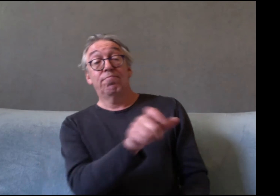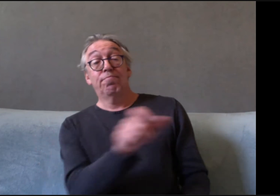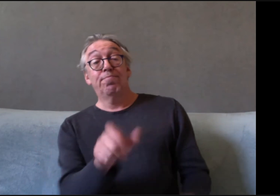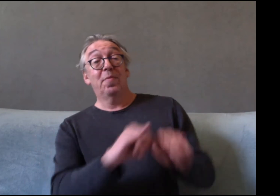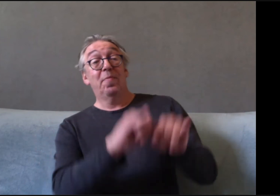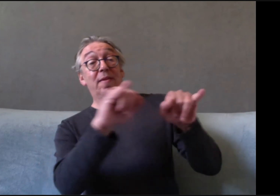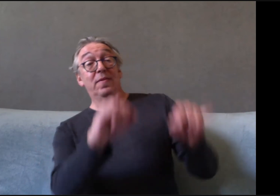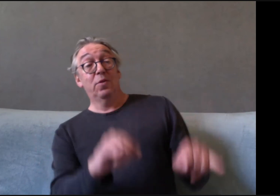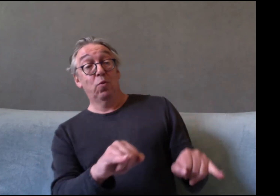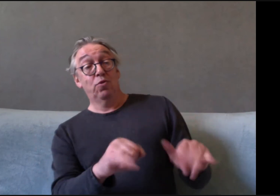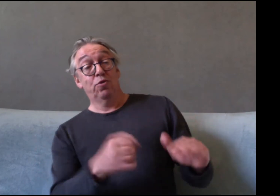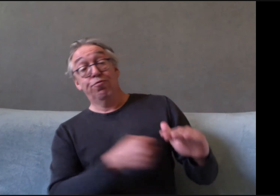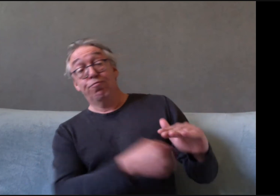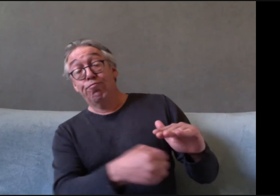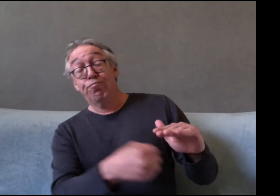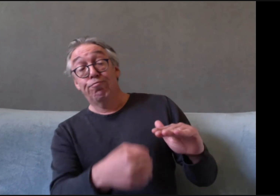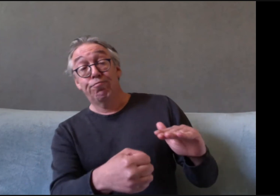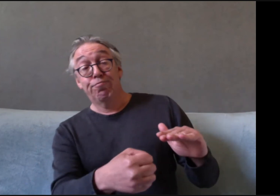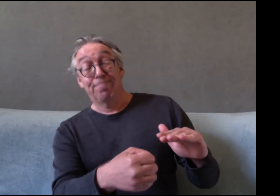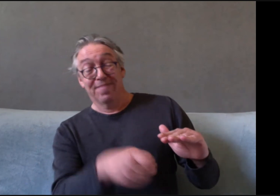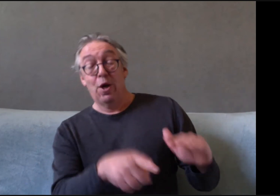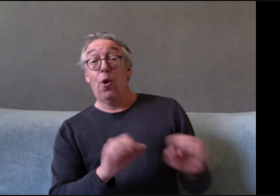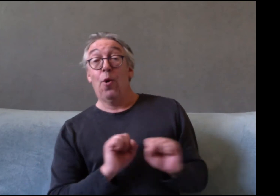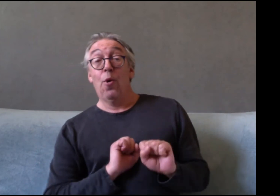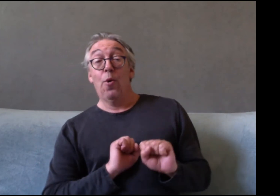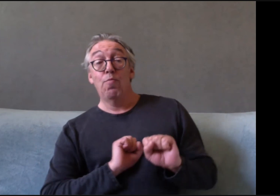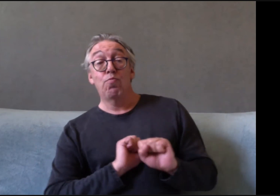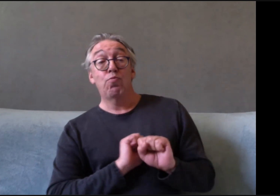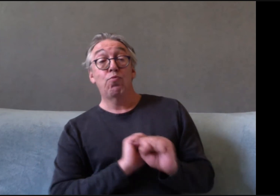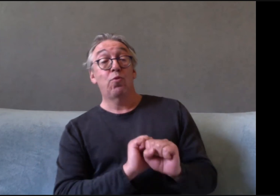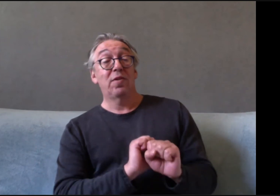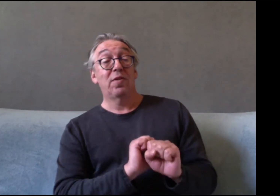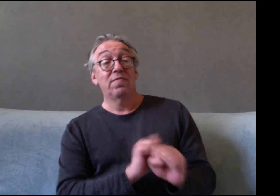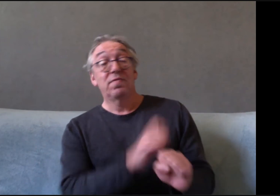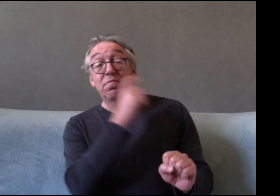So we urge from the governments to see that protective equipment